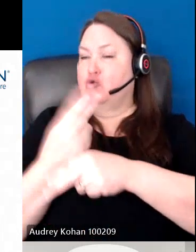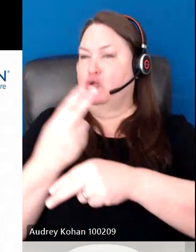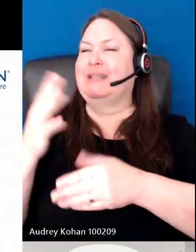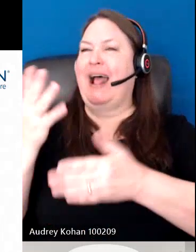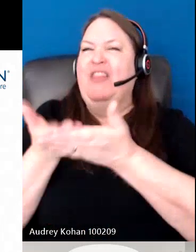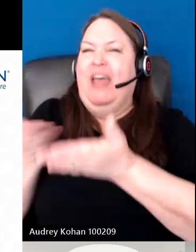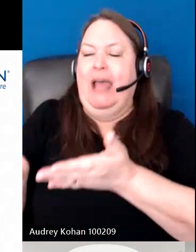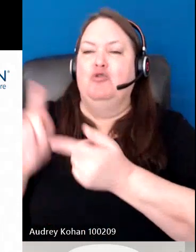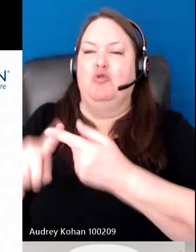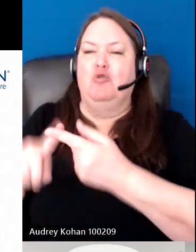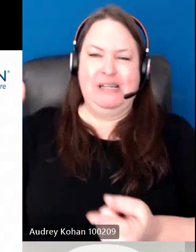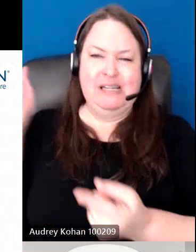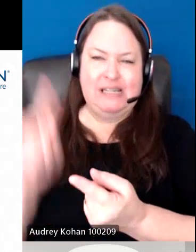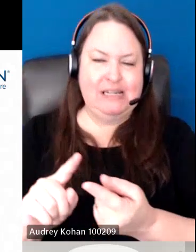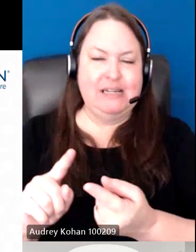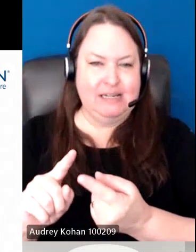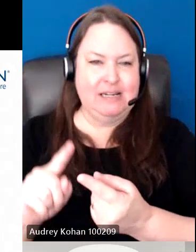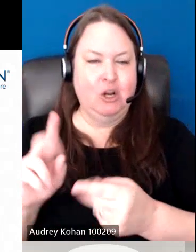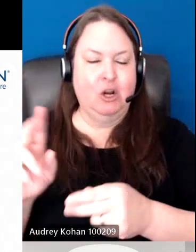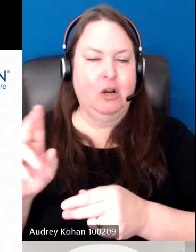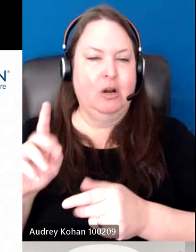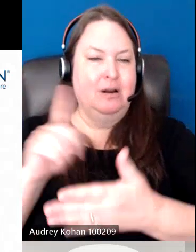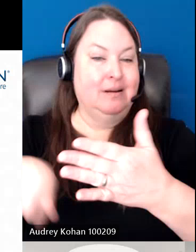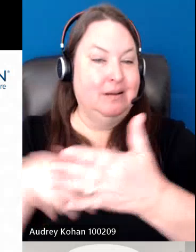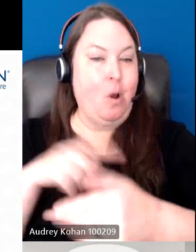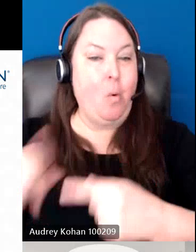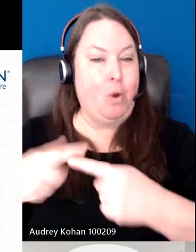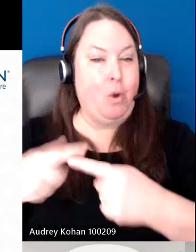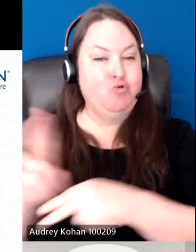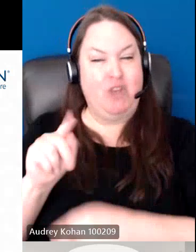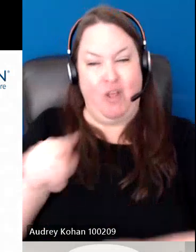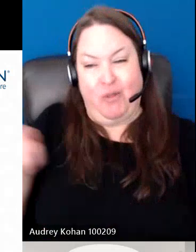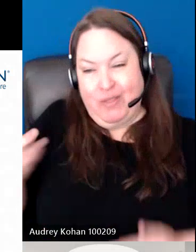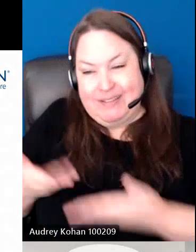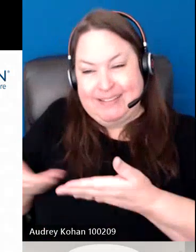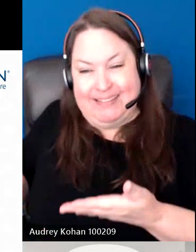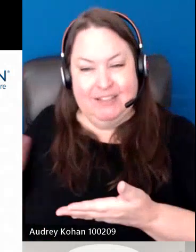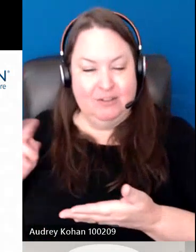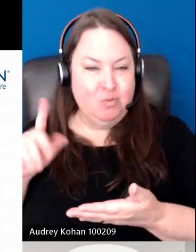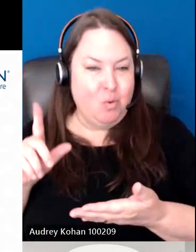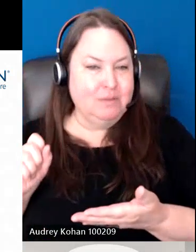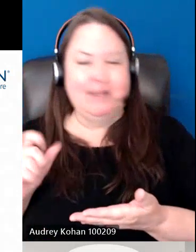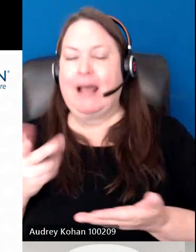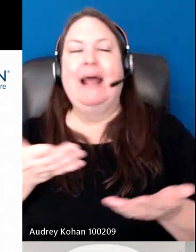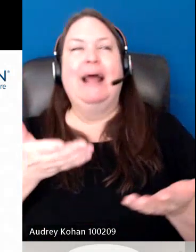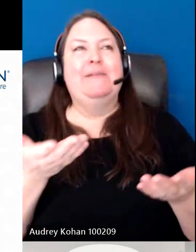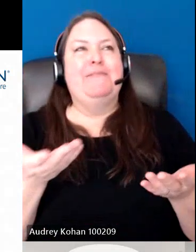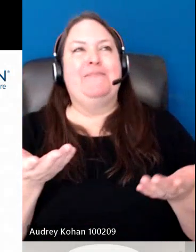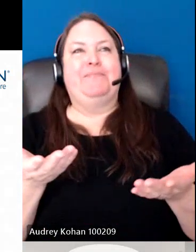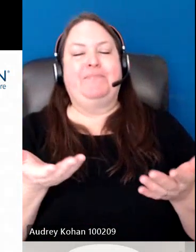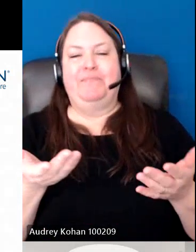the risk of discrimination in the use of those um tools so it can't really be overstated how